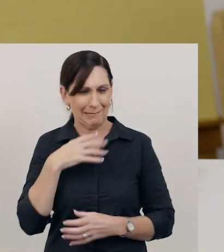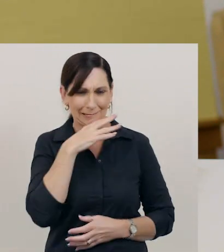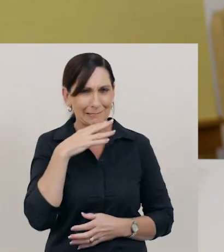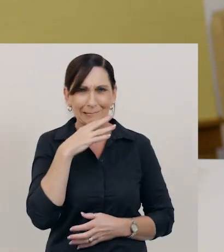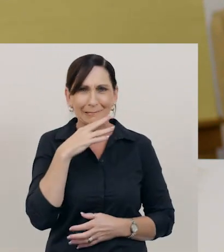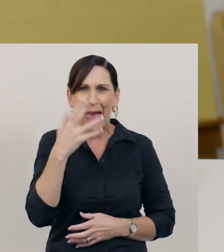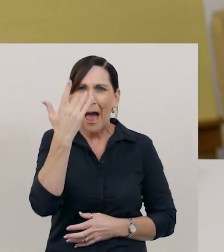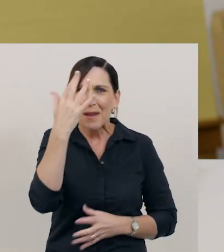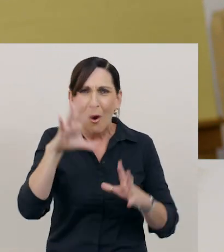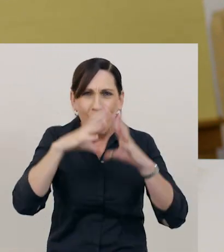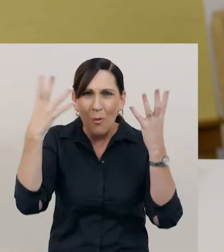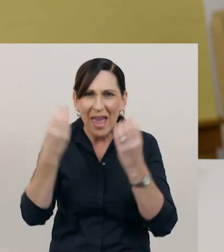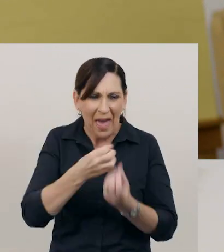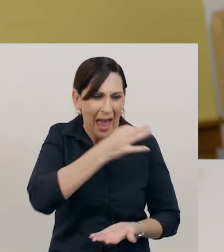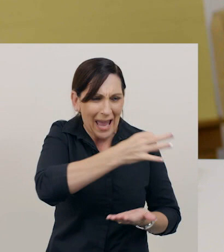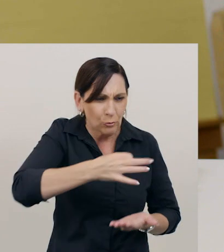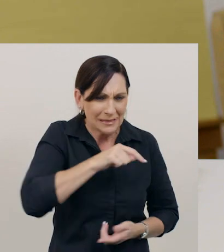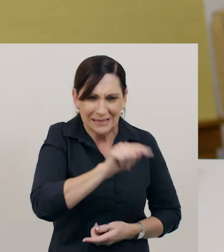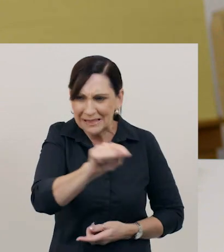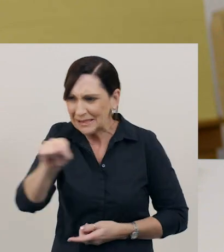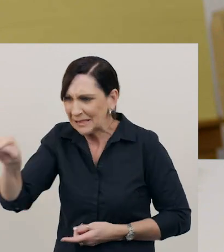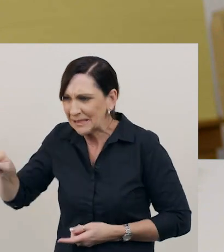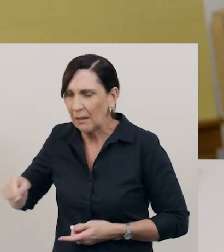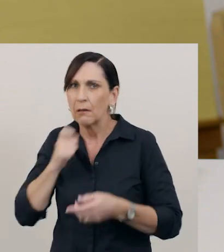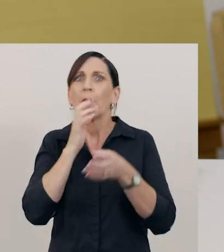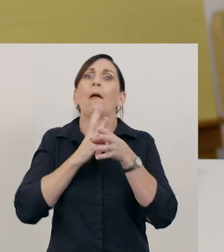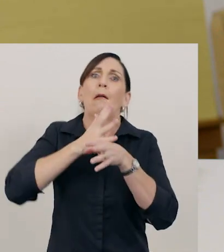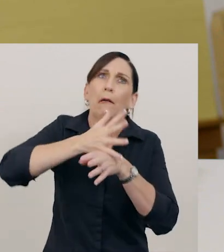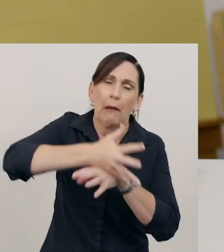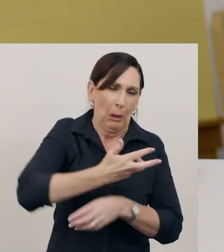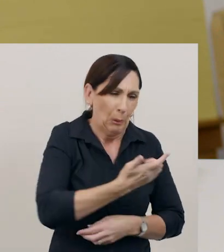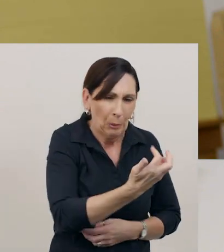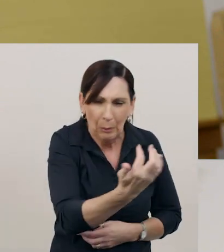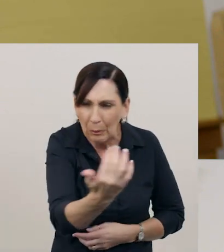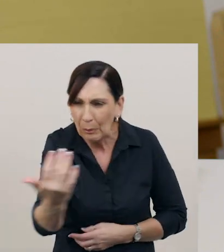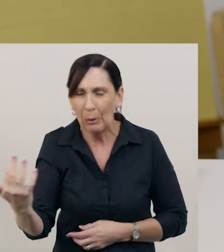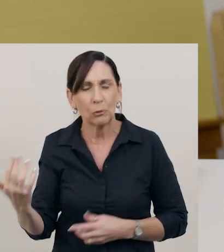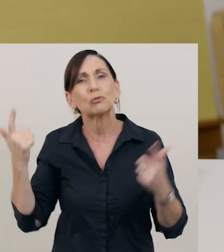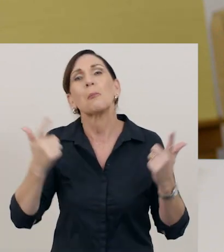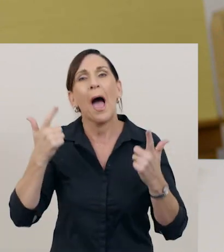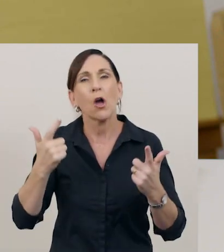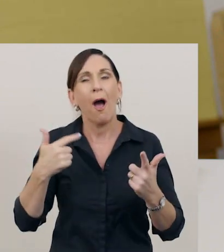I can use the strategy of skip counting to work out the total amount in an efficient way.